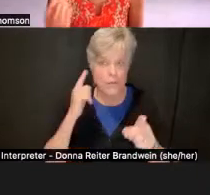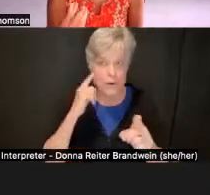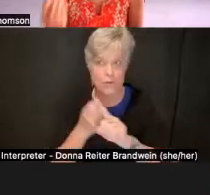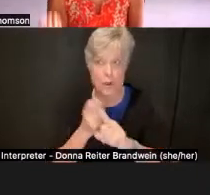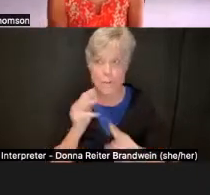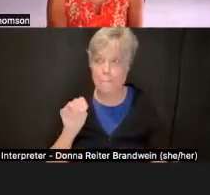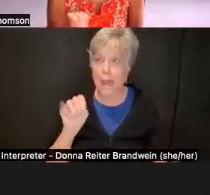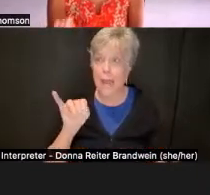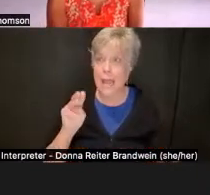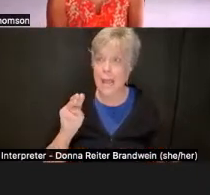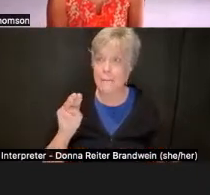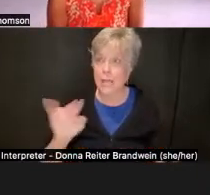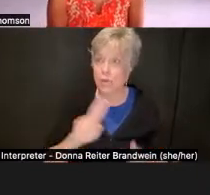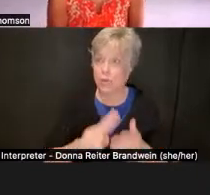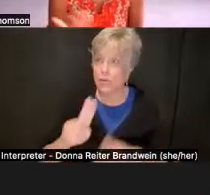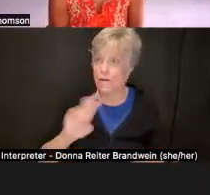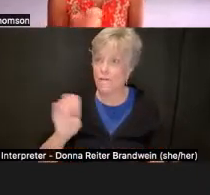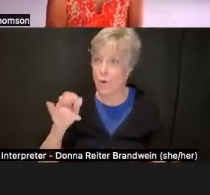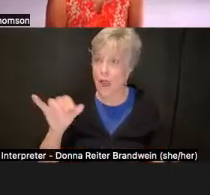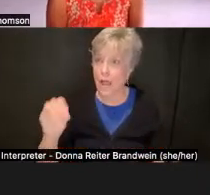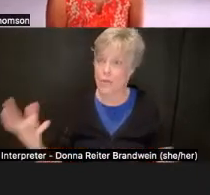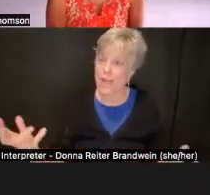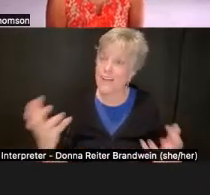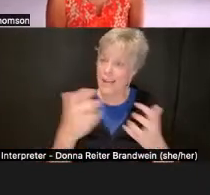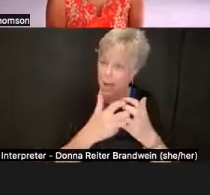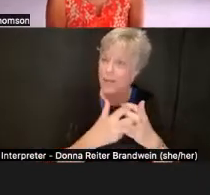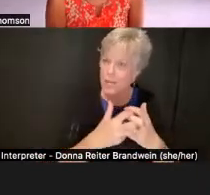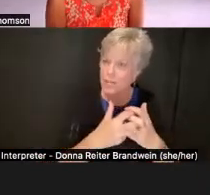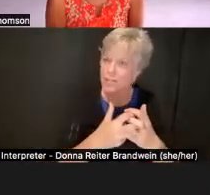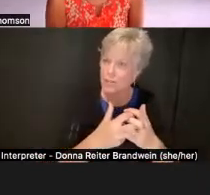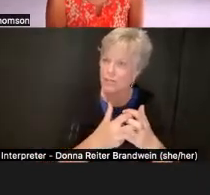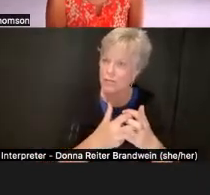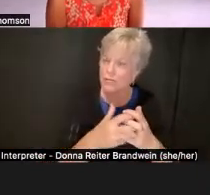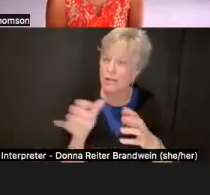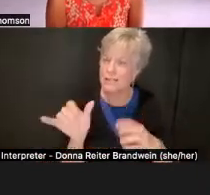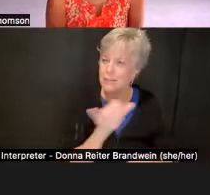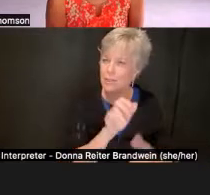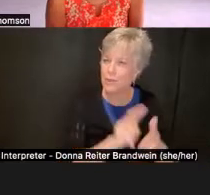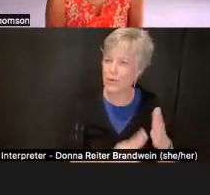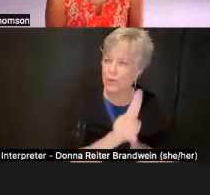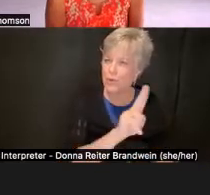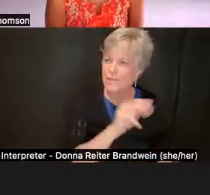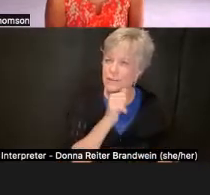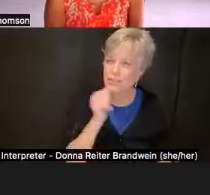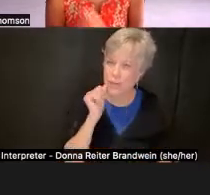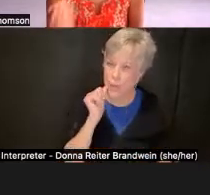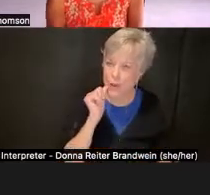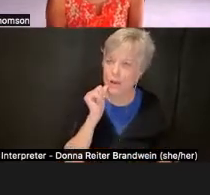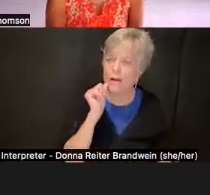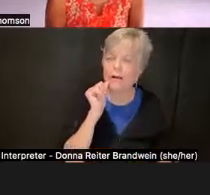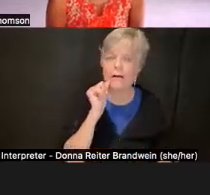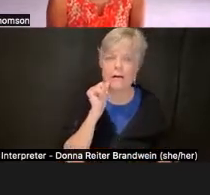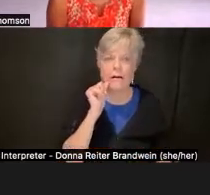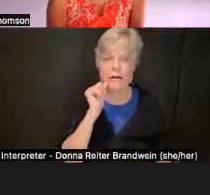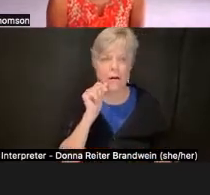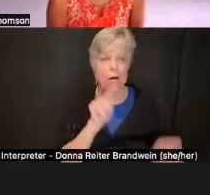the combination similar to University of Arizona and then we have these standalone DCCs.